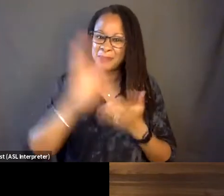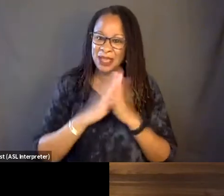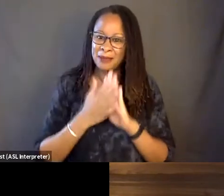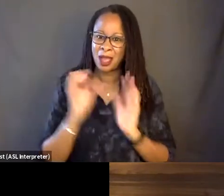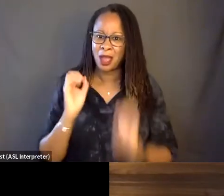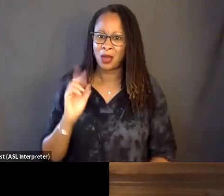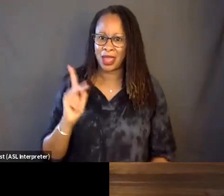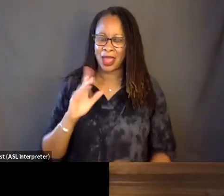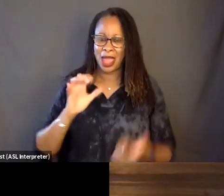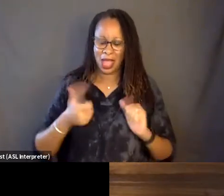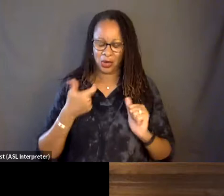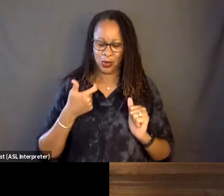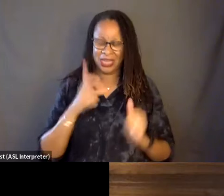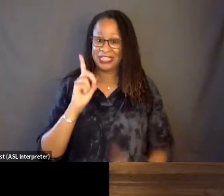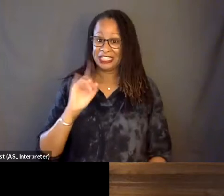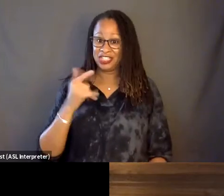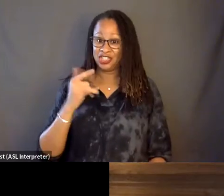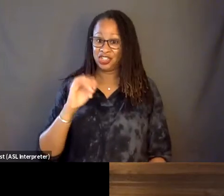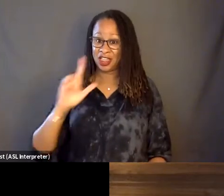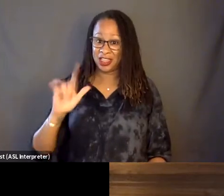kind of visually present this in an exciting way